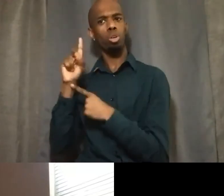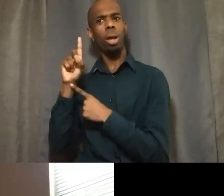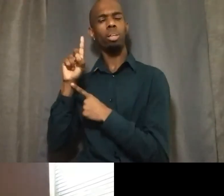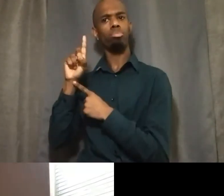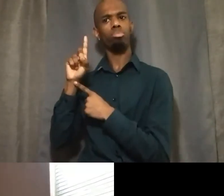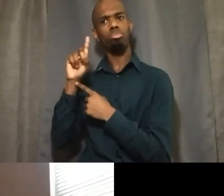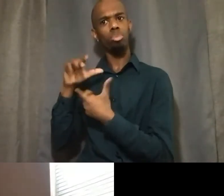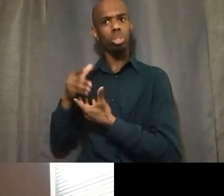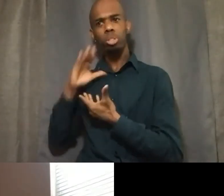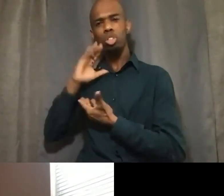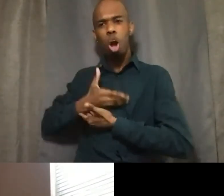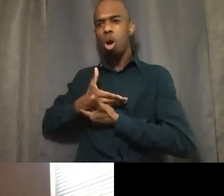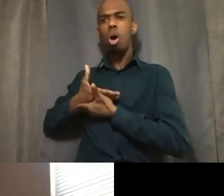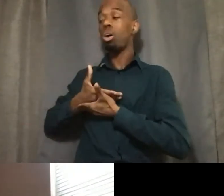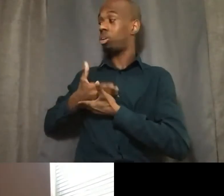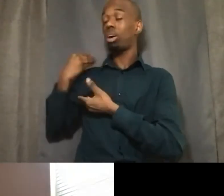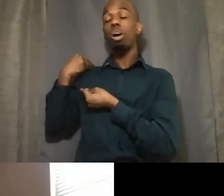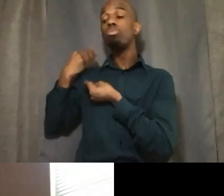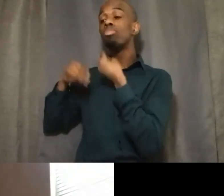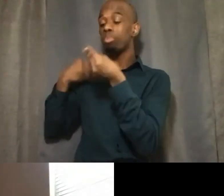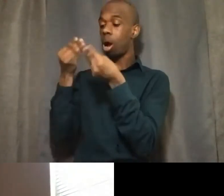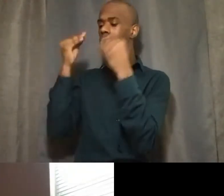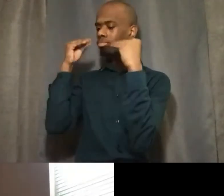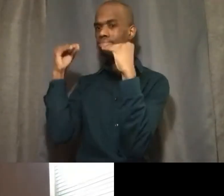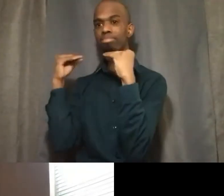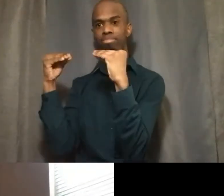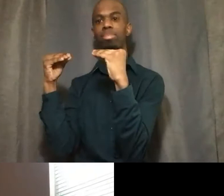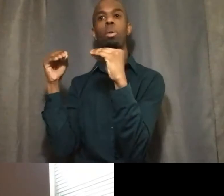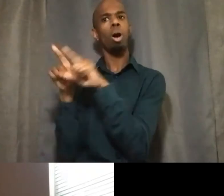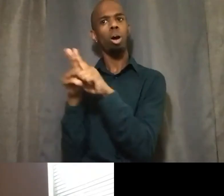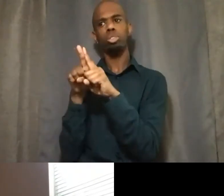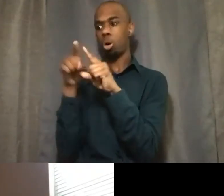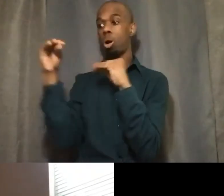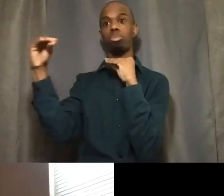I did joke ahead of time, with Rabbi Heather, my dear friend, and said,